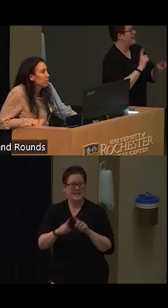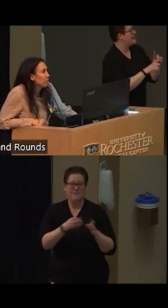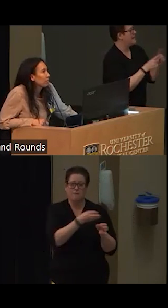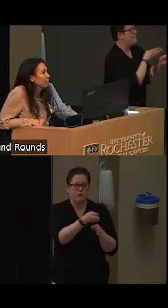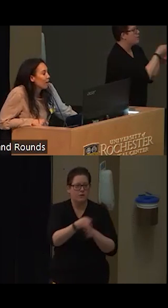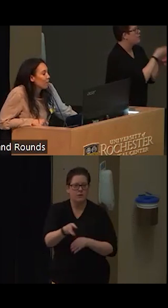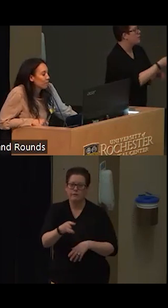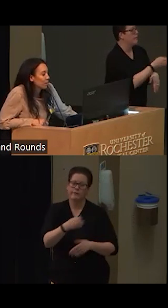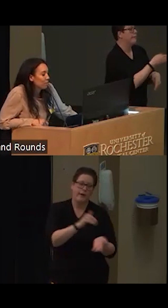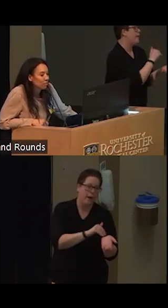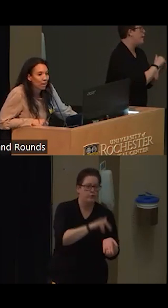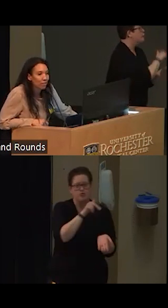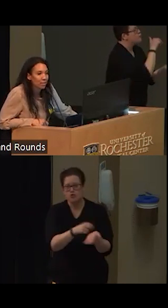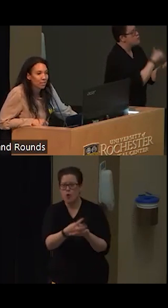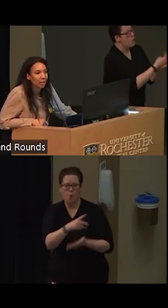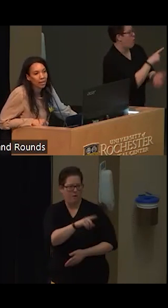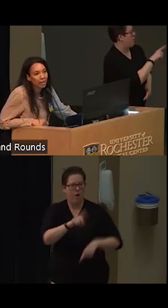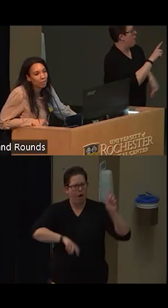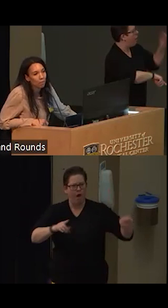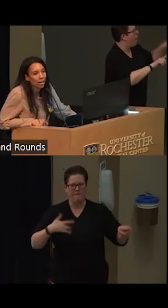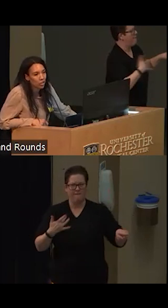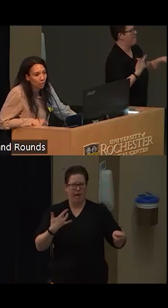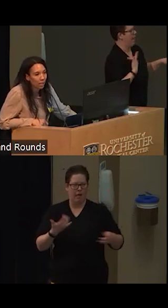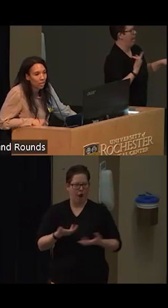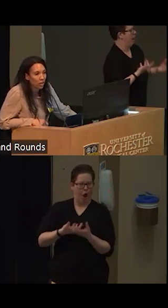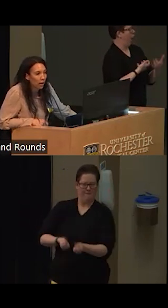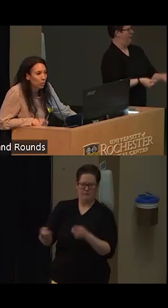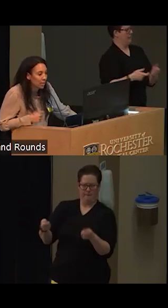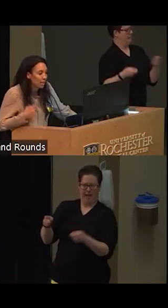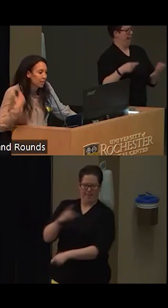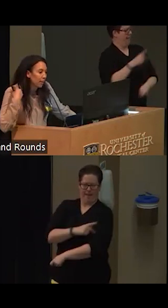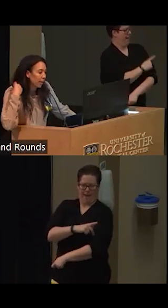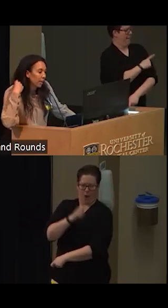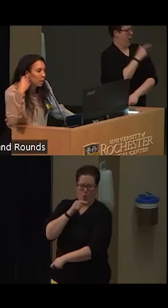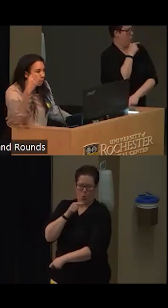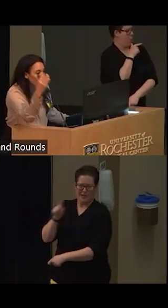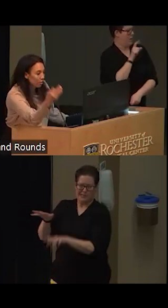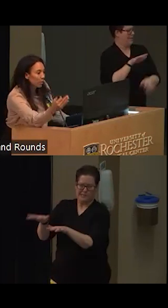different levels of confidence in in managing a patient that was de-escalating but everyone